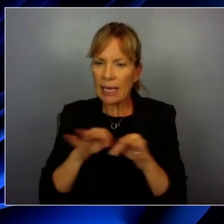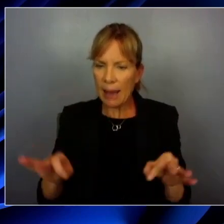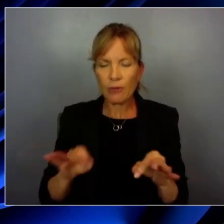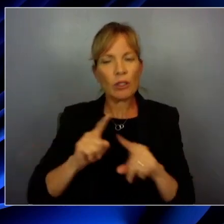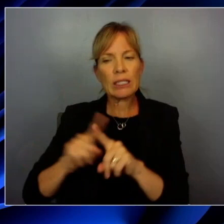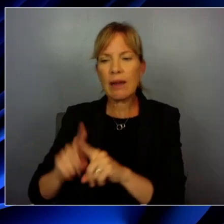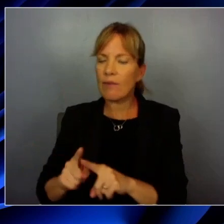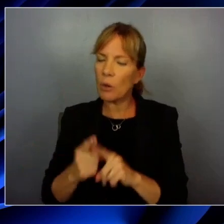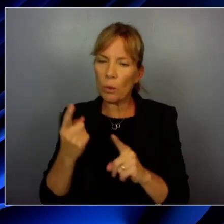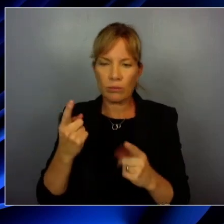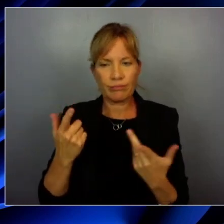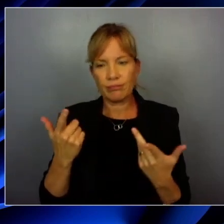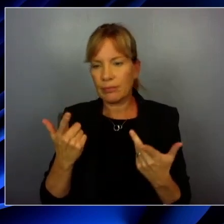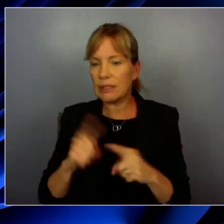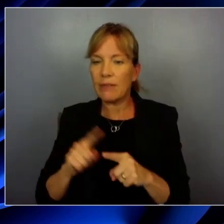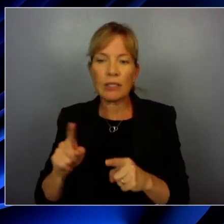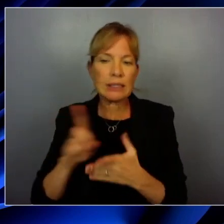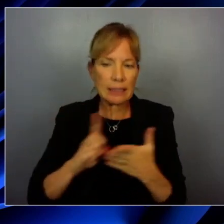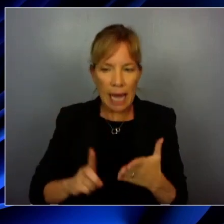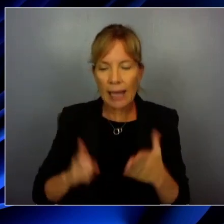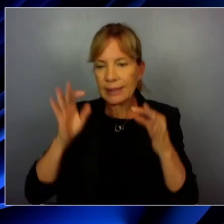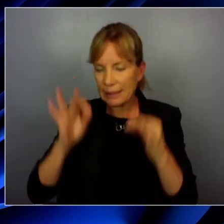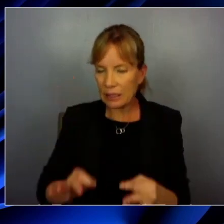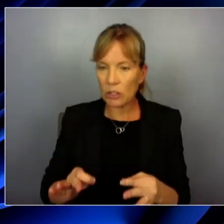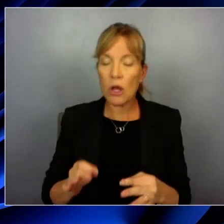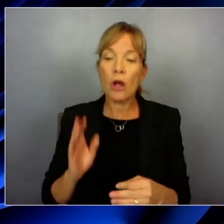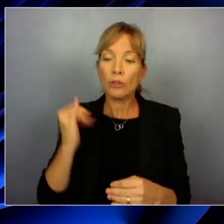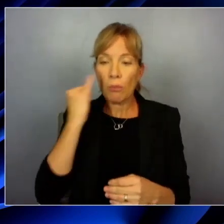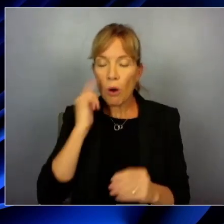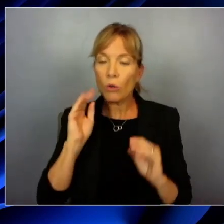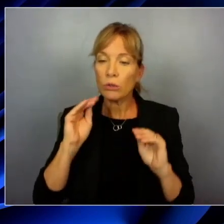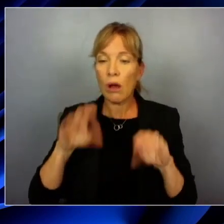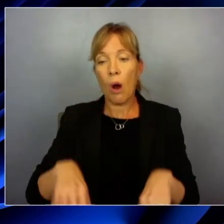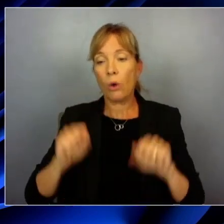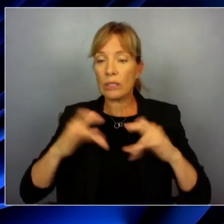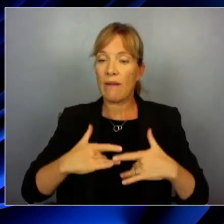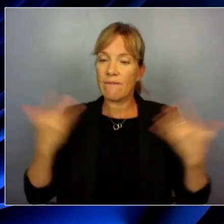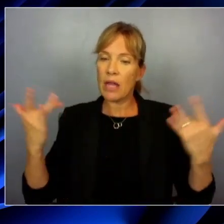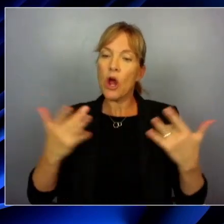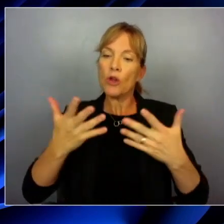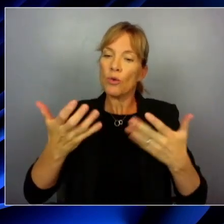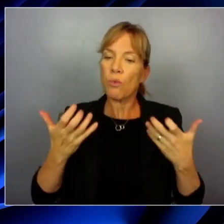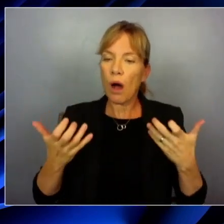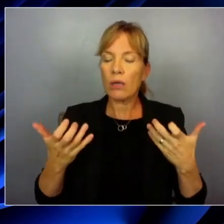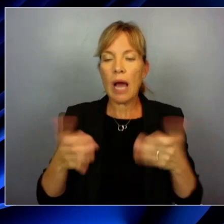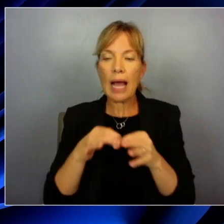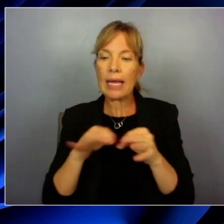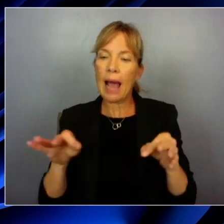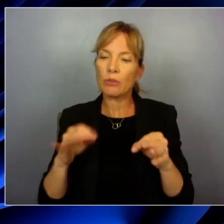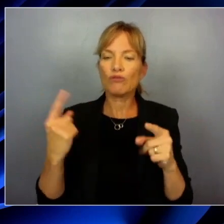You know different design decisions, so if you're putting on an event you might want something just to as a catchall to be very high contrast.